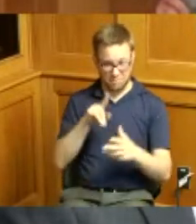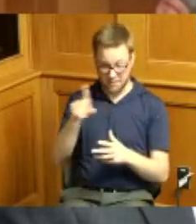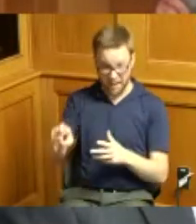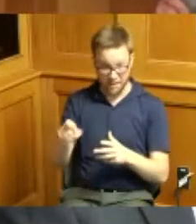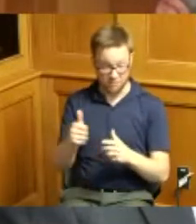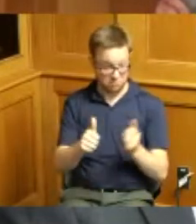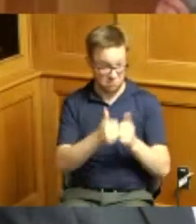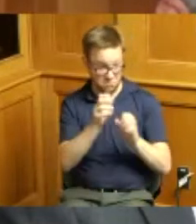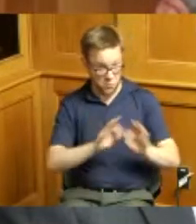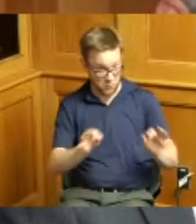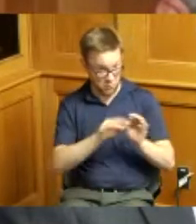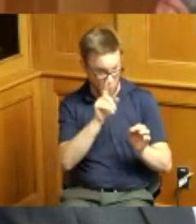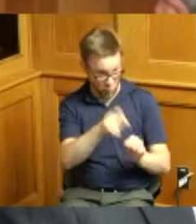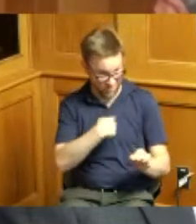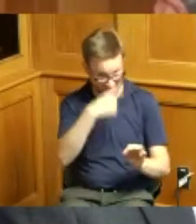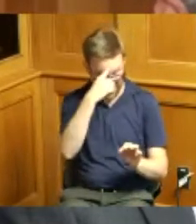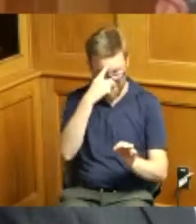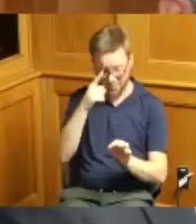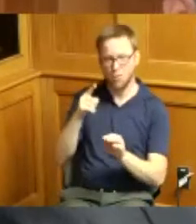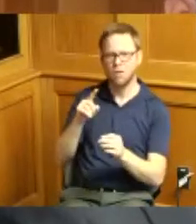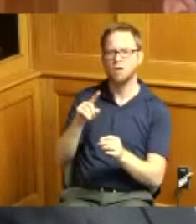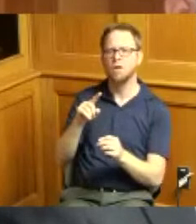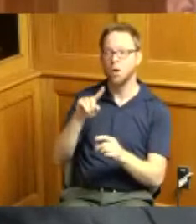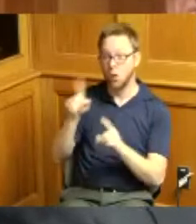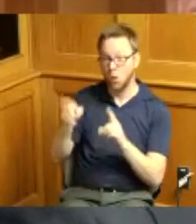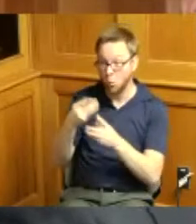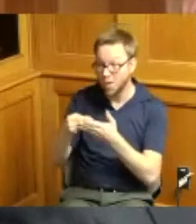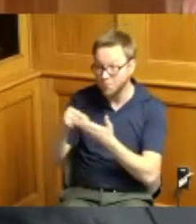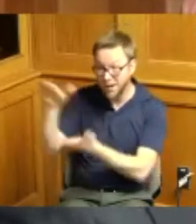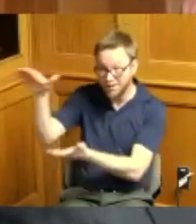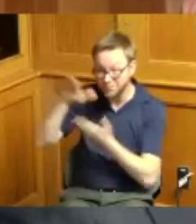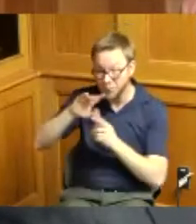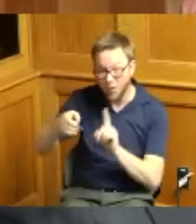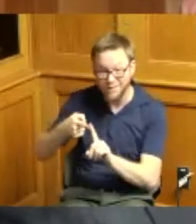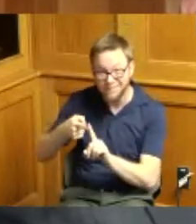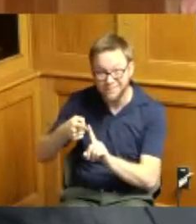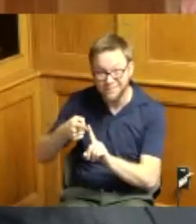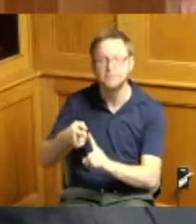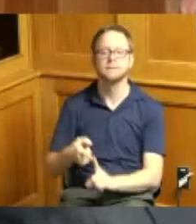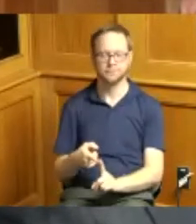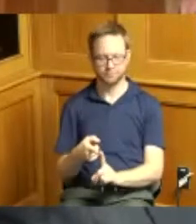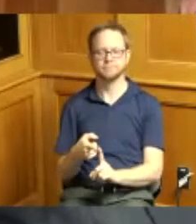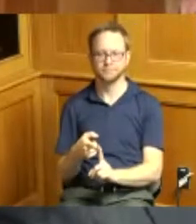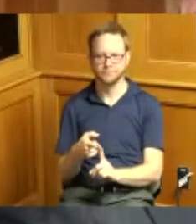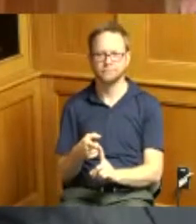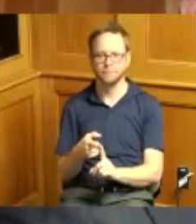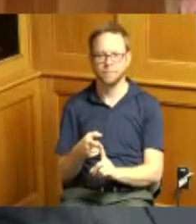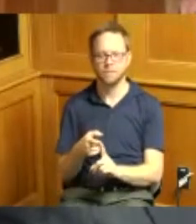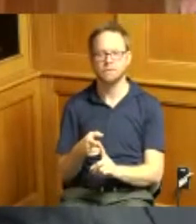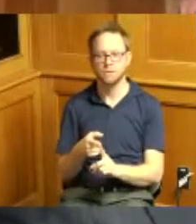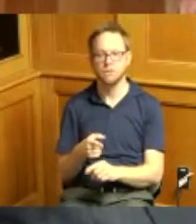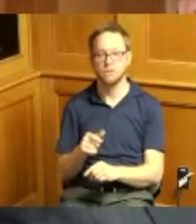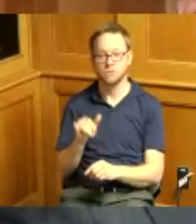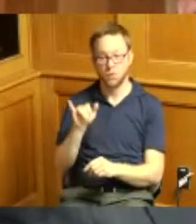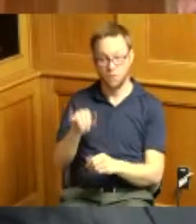perspective which is when might we expect to see that money and so the direct allocation is here